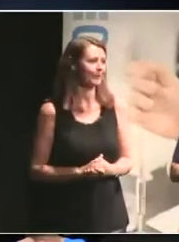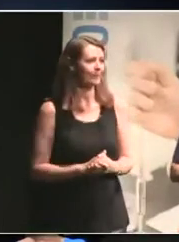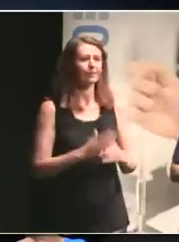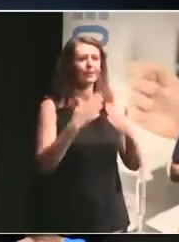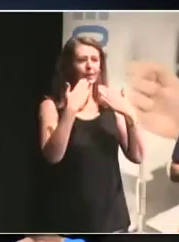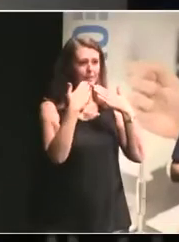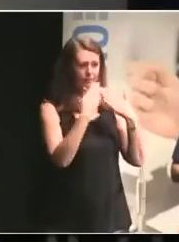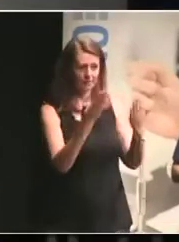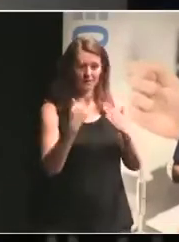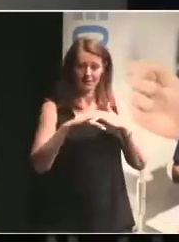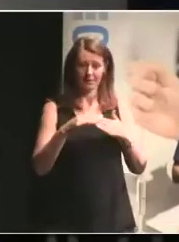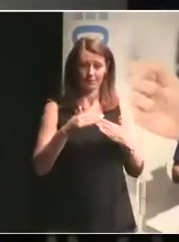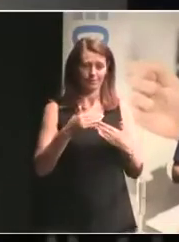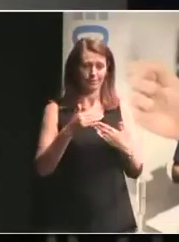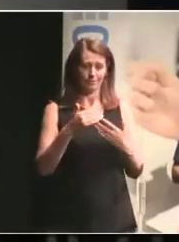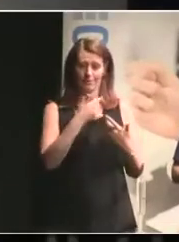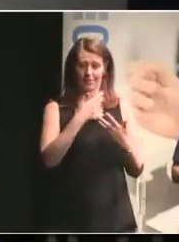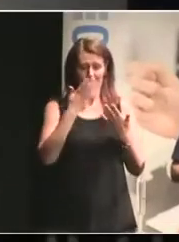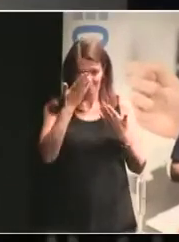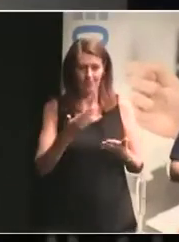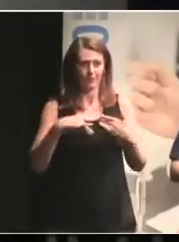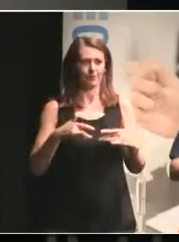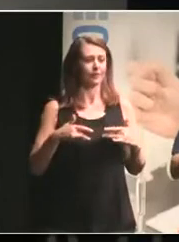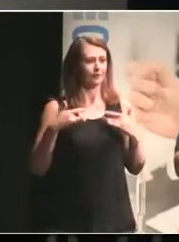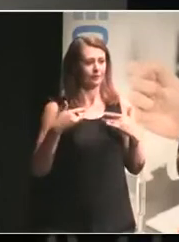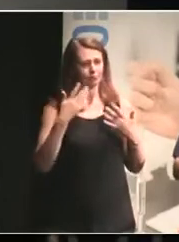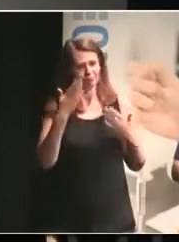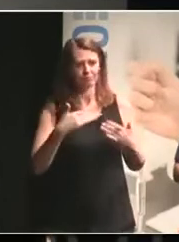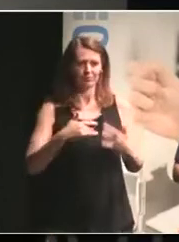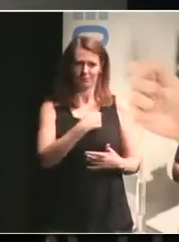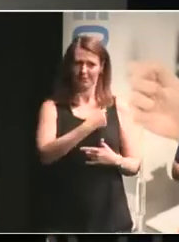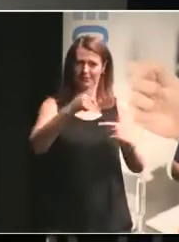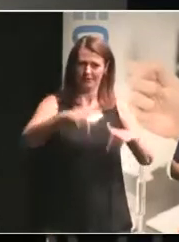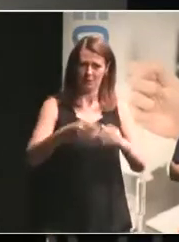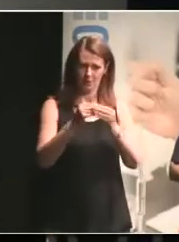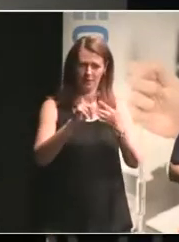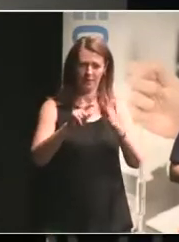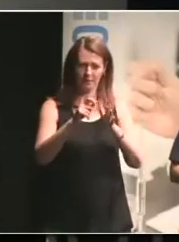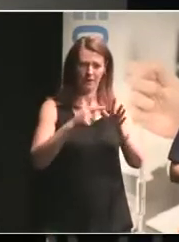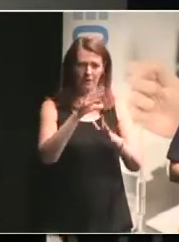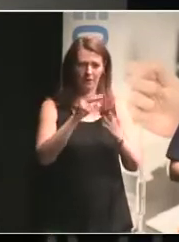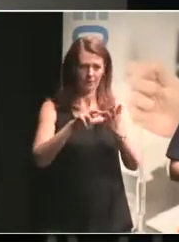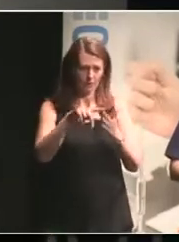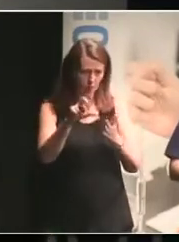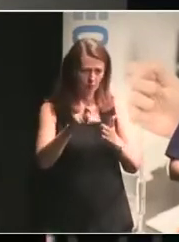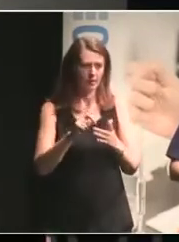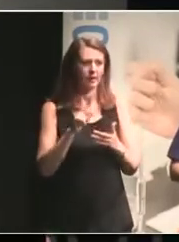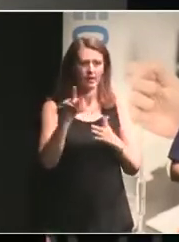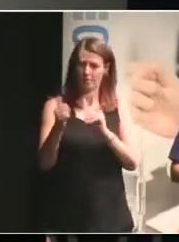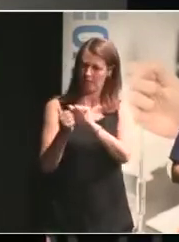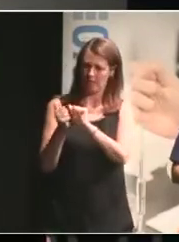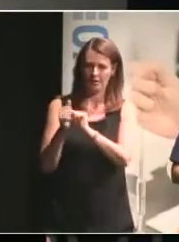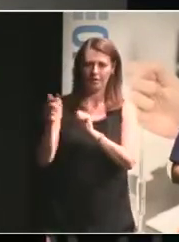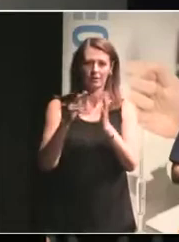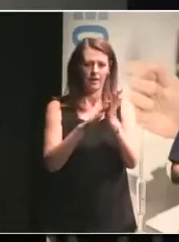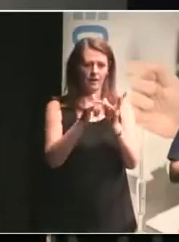It's an honour to be here today with the EPA from Victoria and my friends at Monash University.